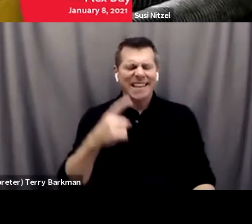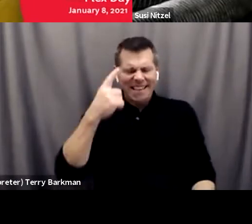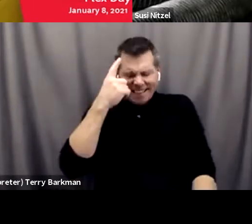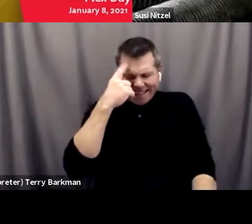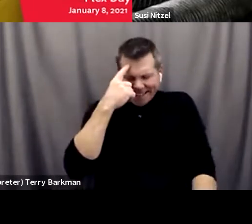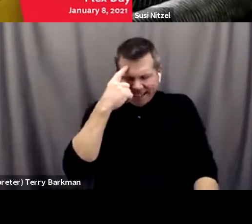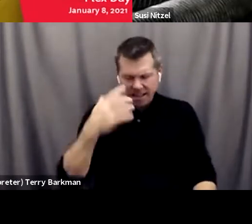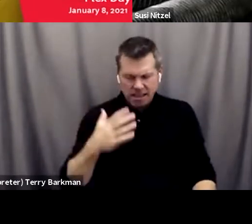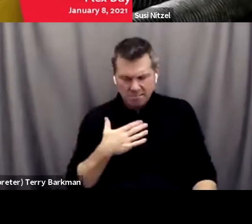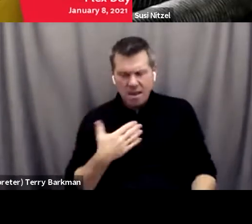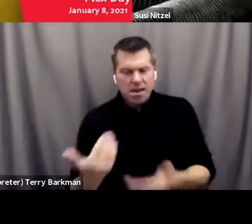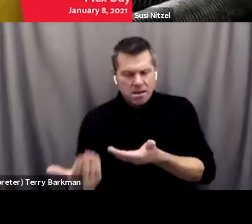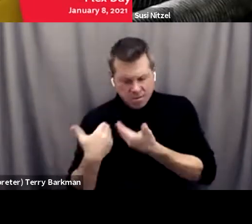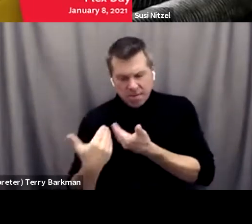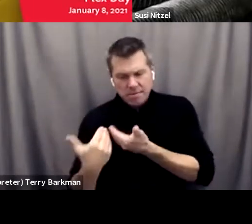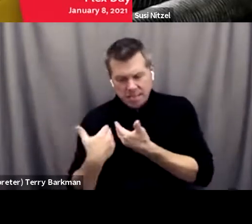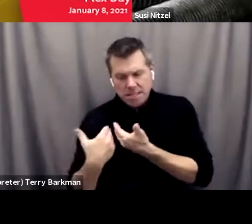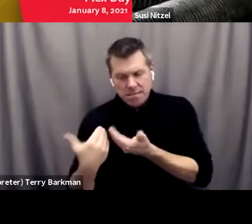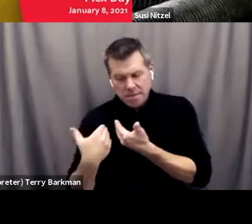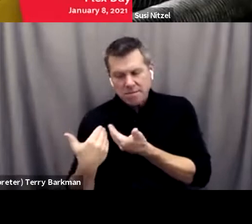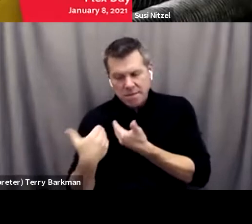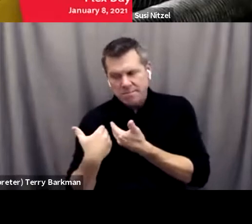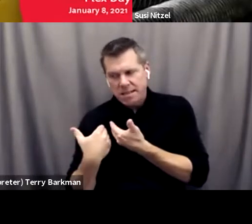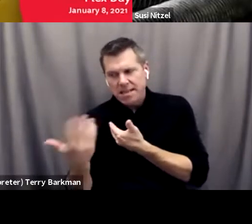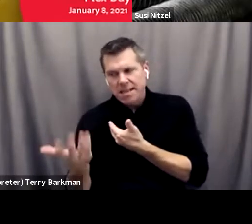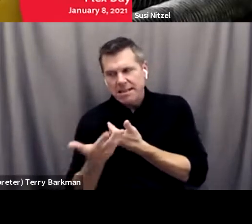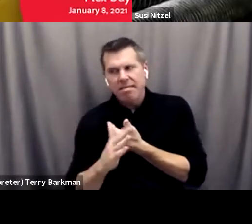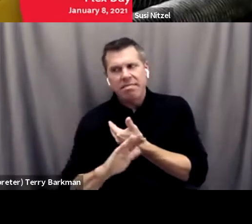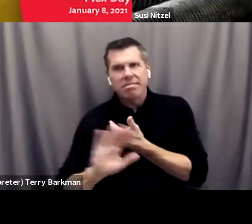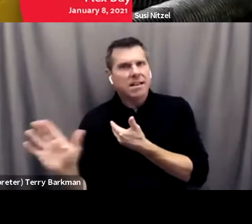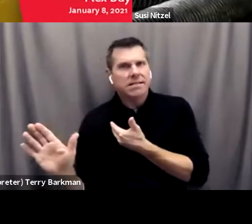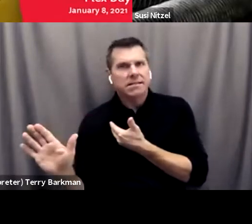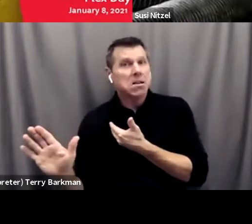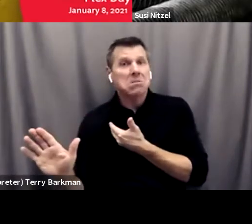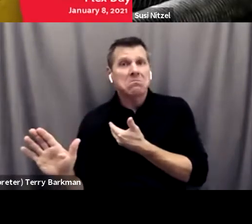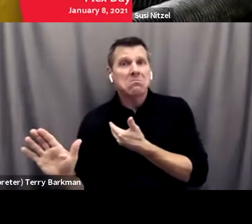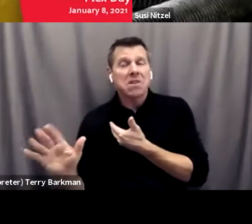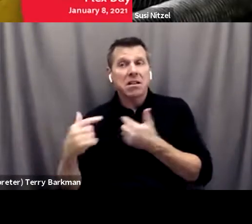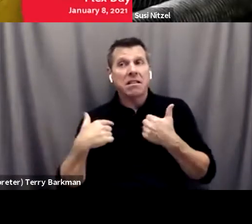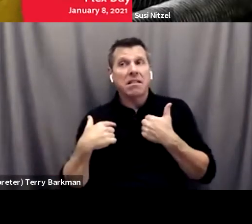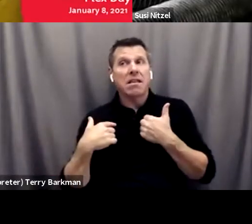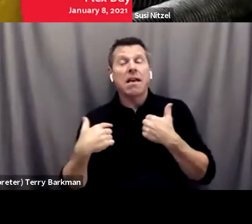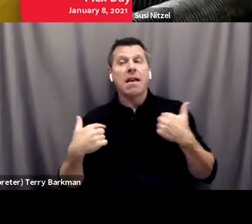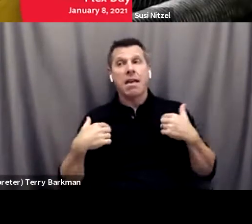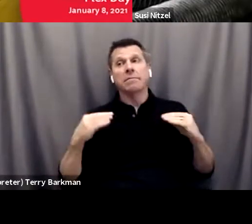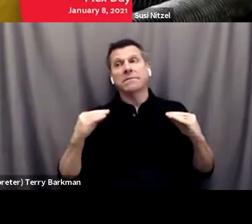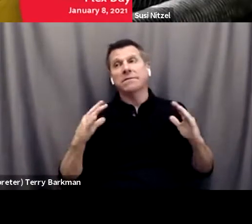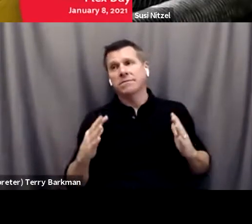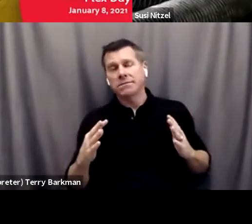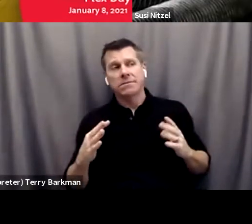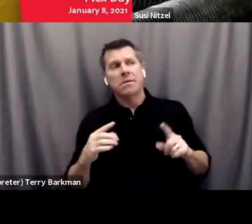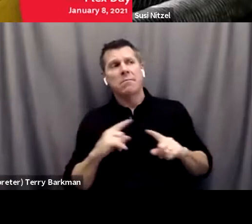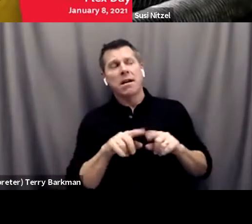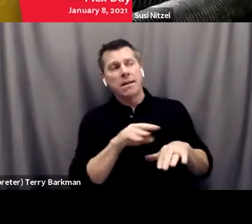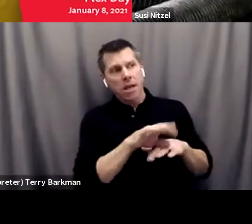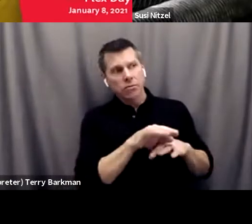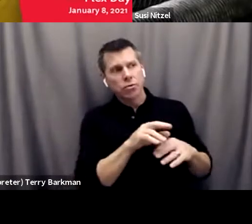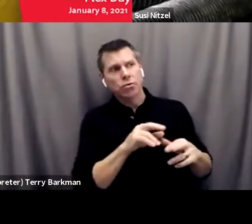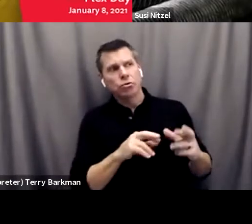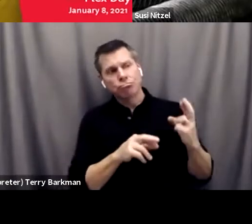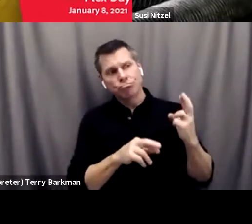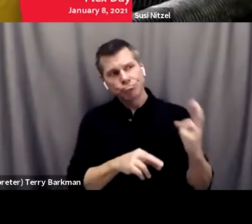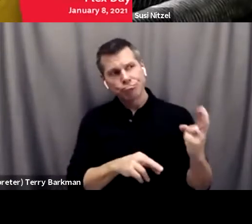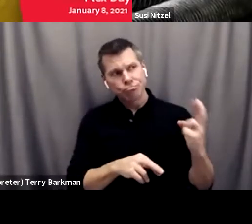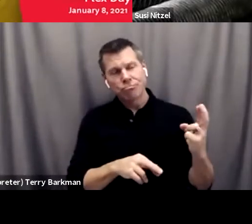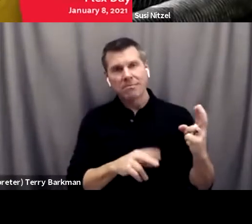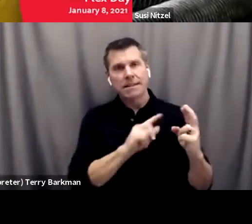our role and not think about our role as being just faculty or just counseling or just managing or just classified. Right and that